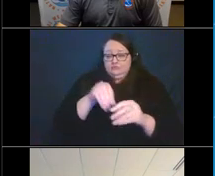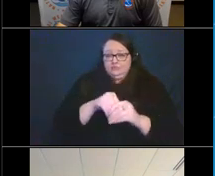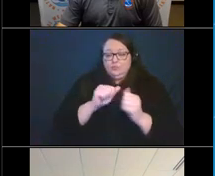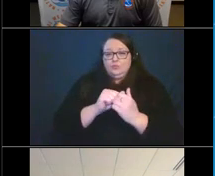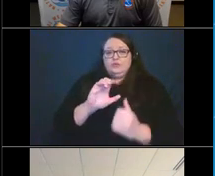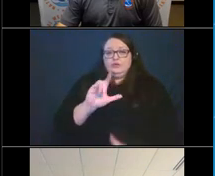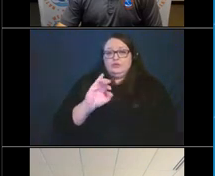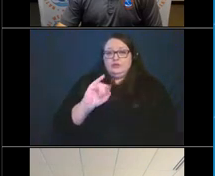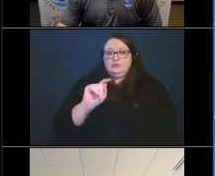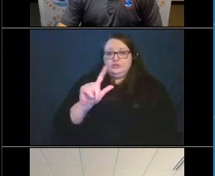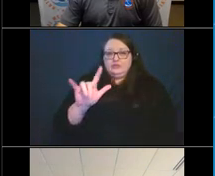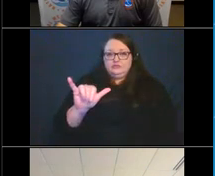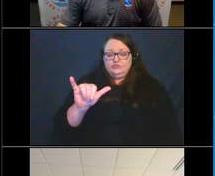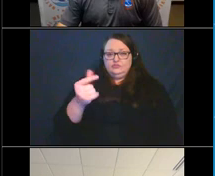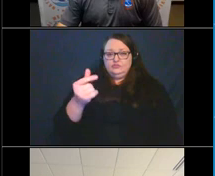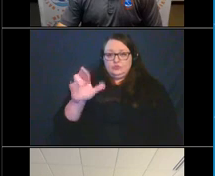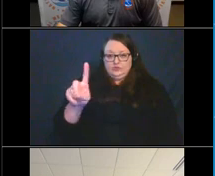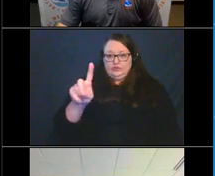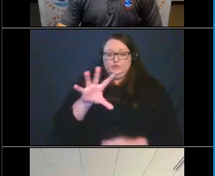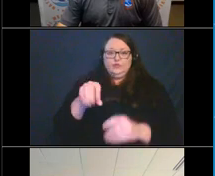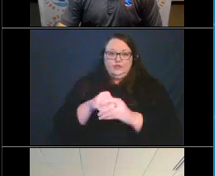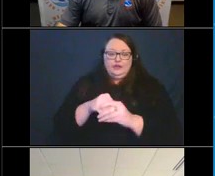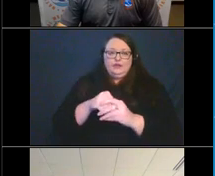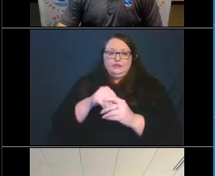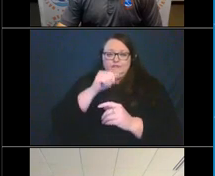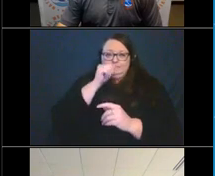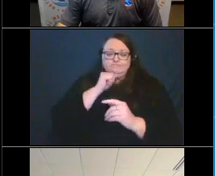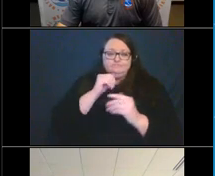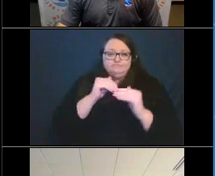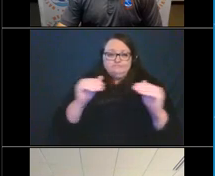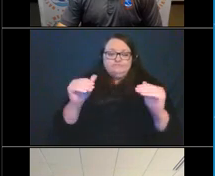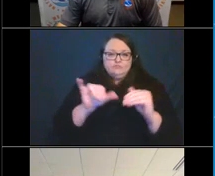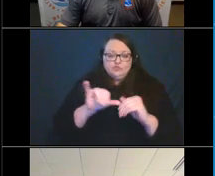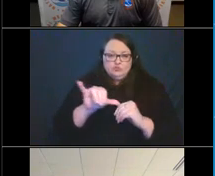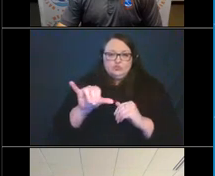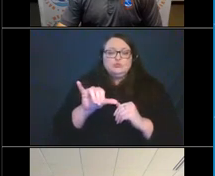that's going into those thresholds as well. So we do observe, you know, places like along